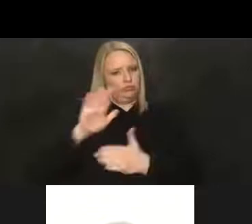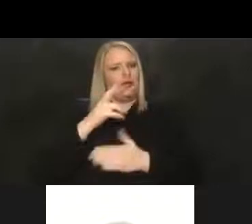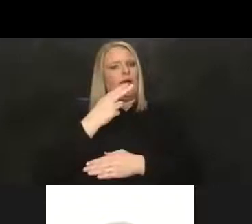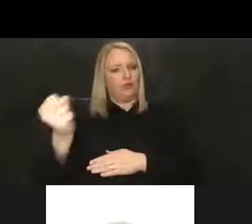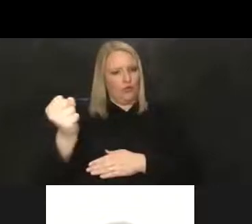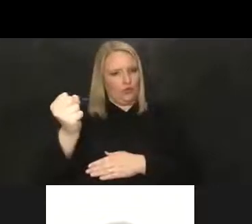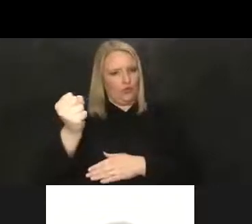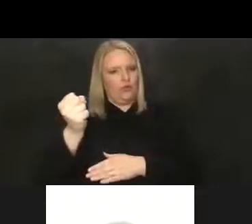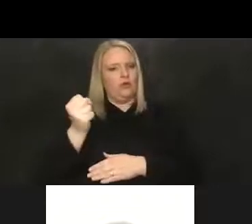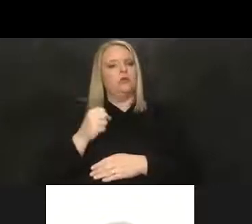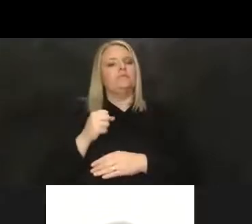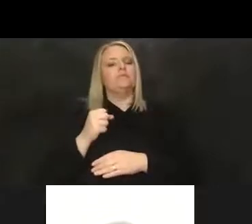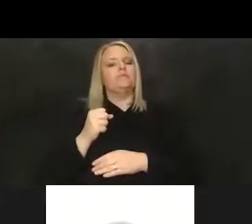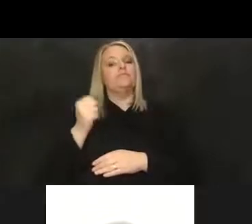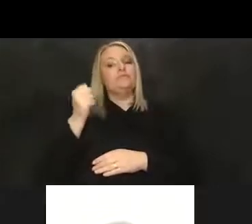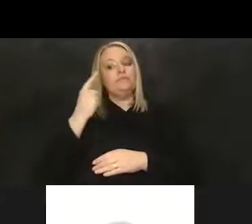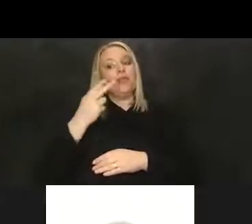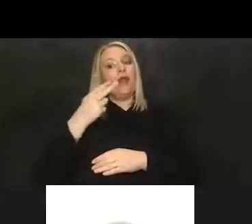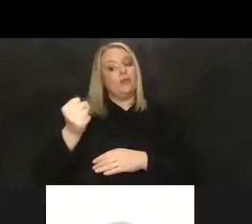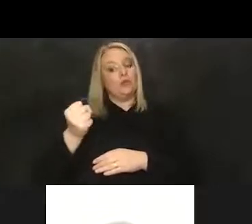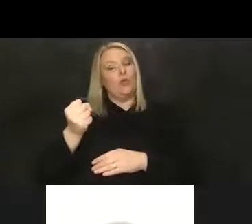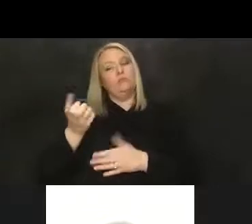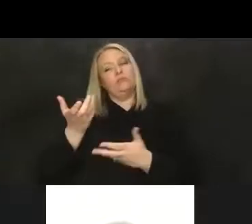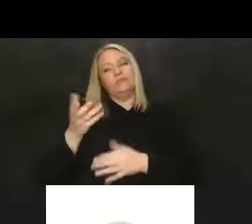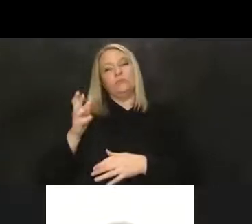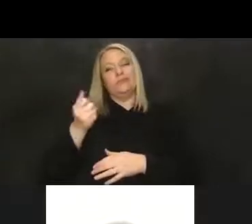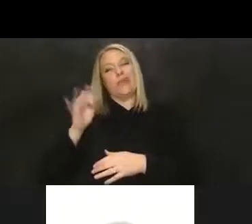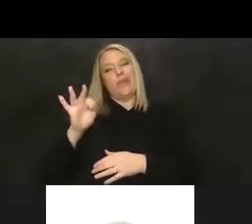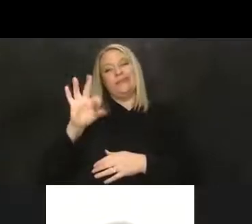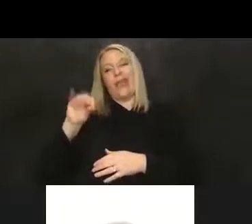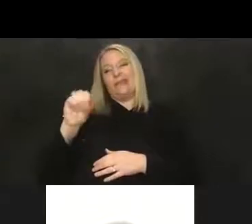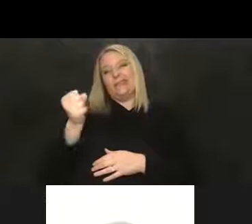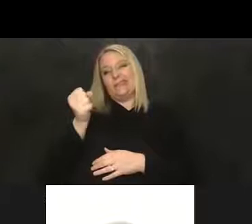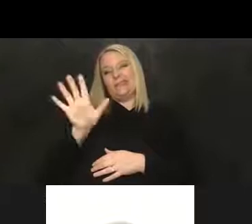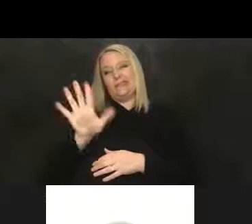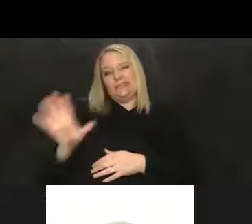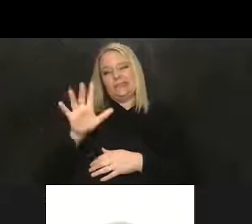but when I was in high school in the early 90s, I looked around and I realized that there weren't